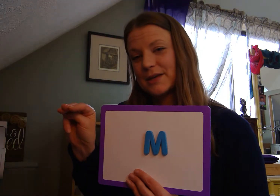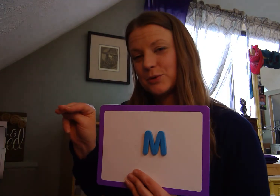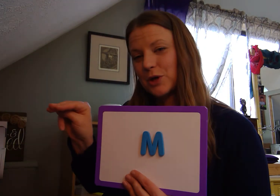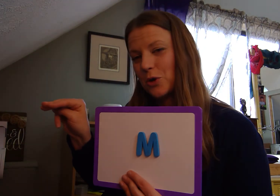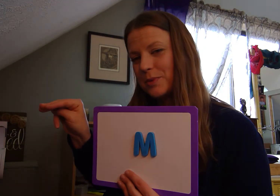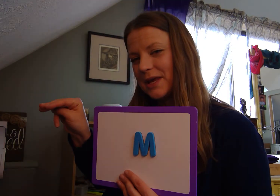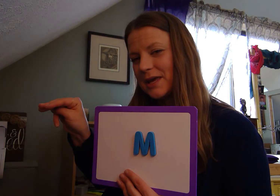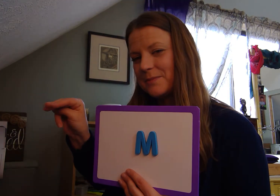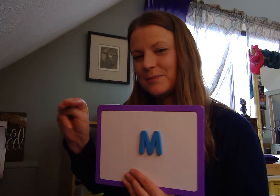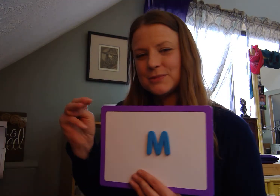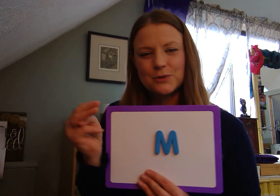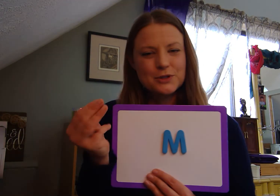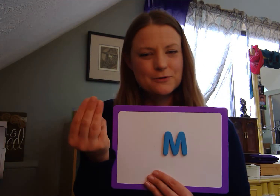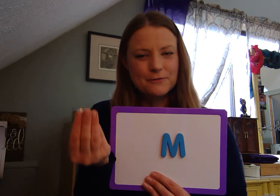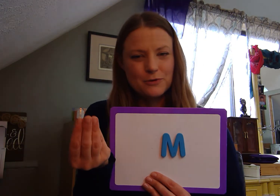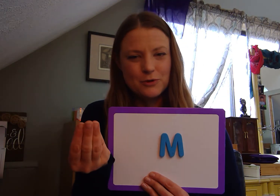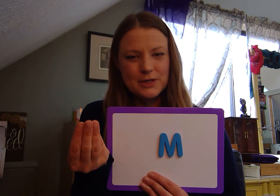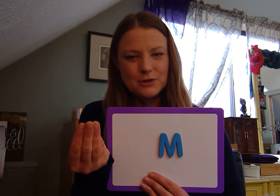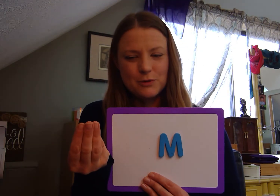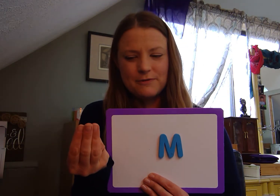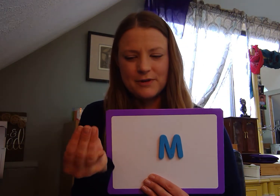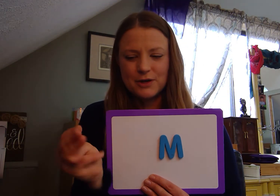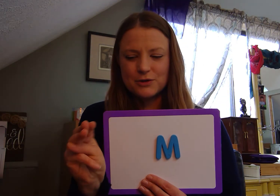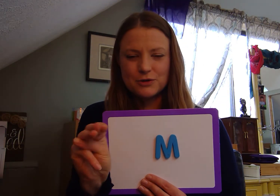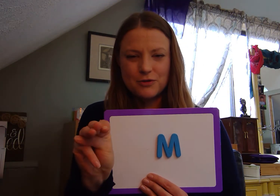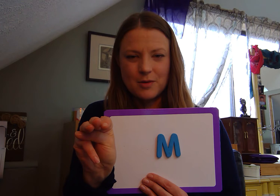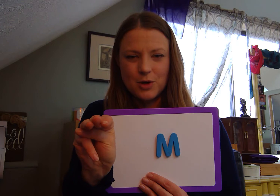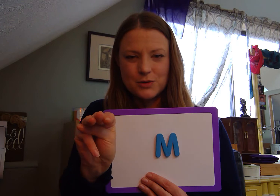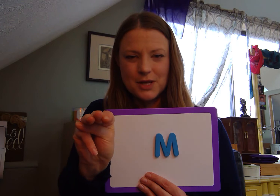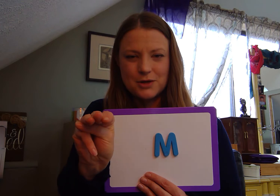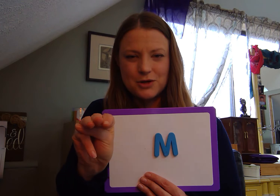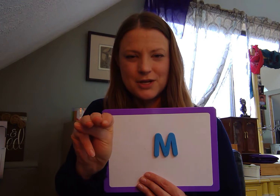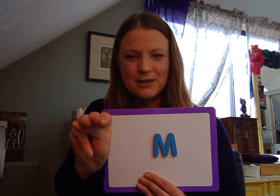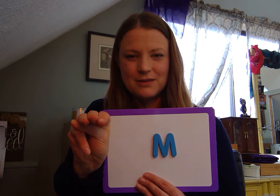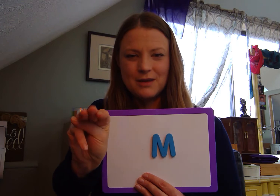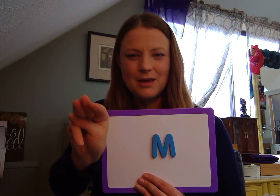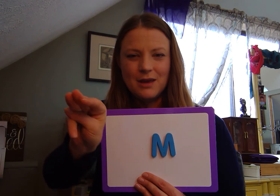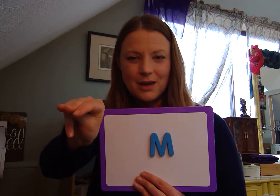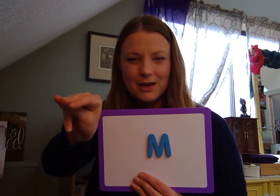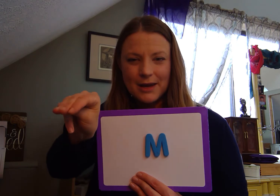an open "M" so it's your these three fingers your thumb goes underneath and I